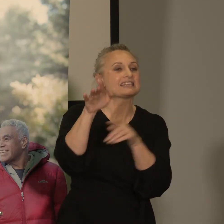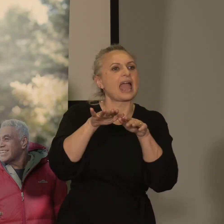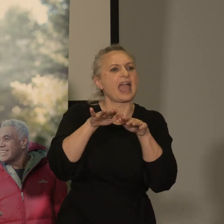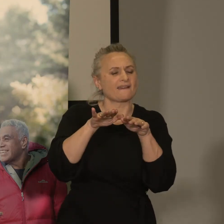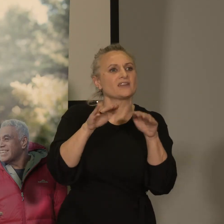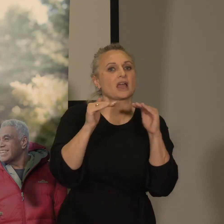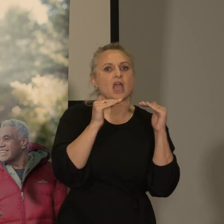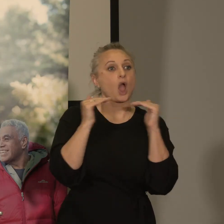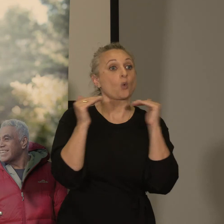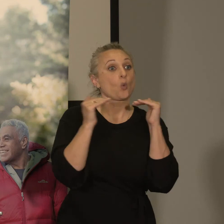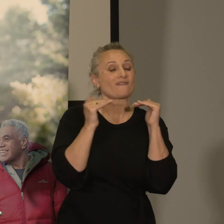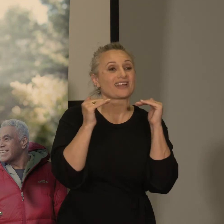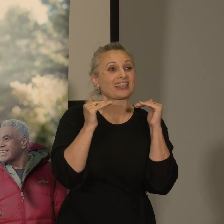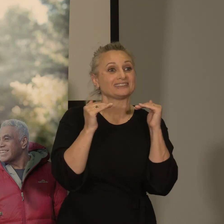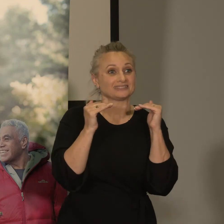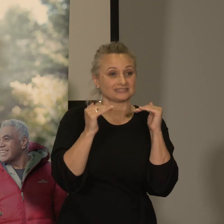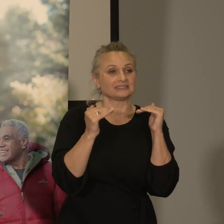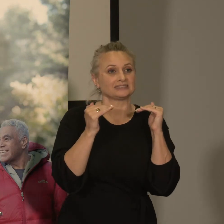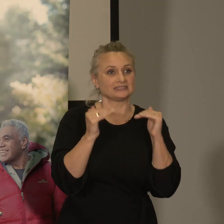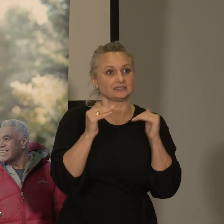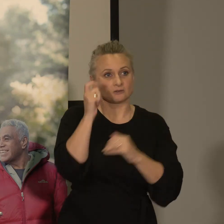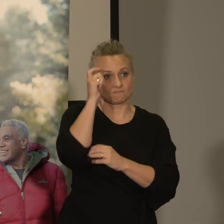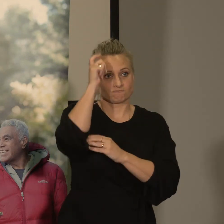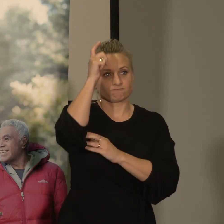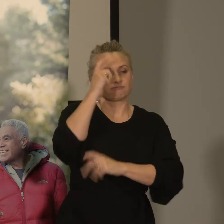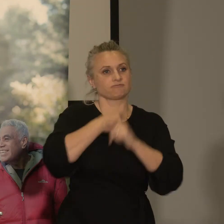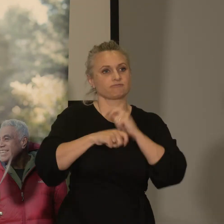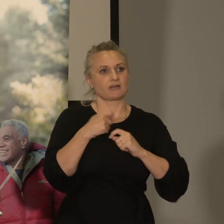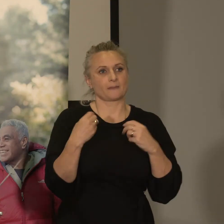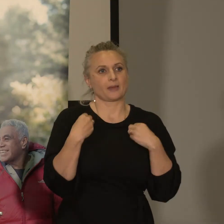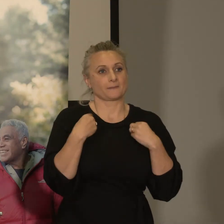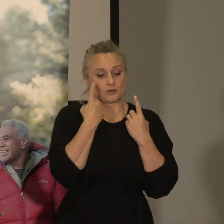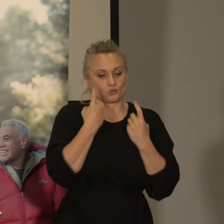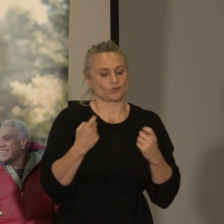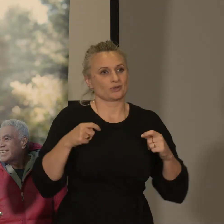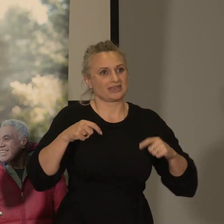separate communication tailored to New Zealand